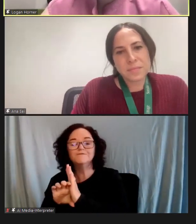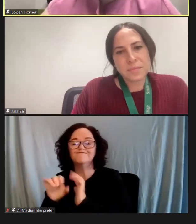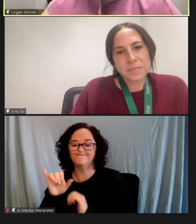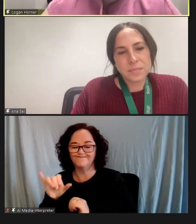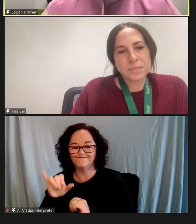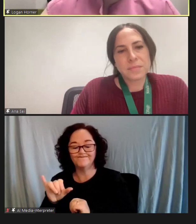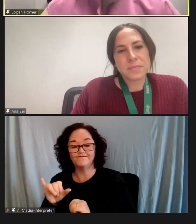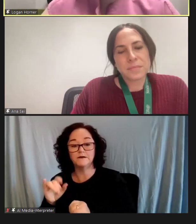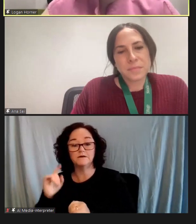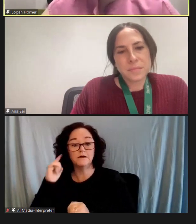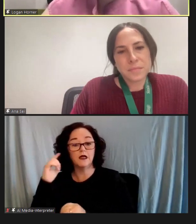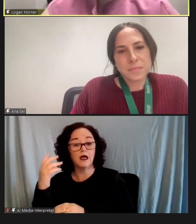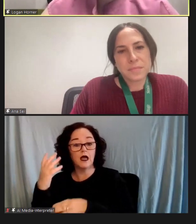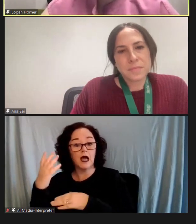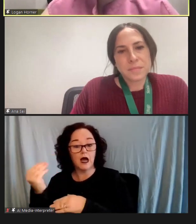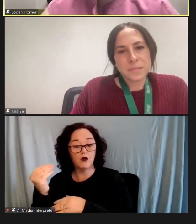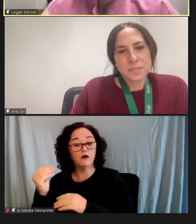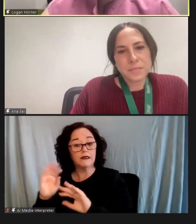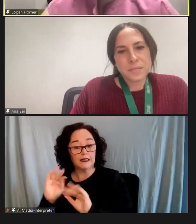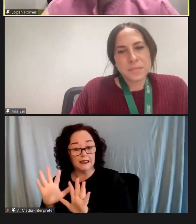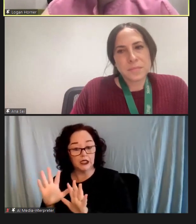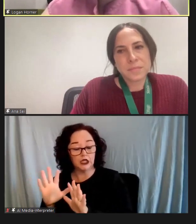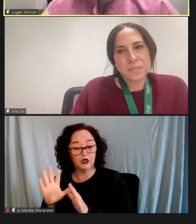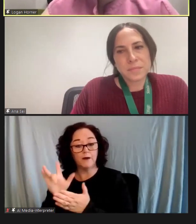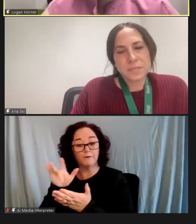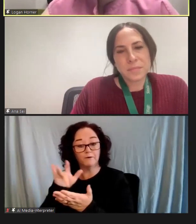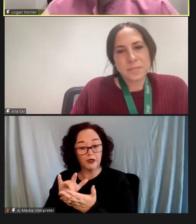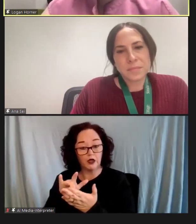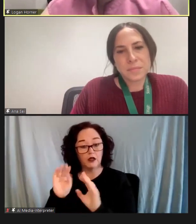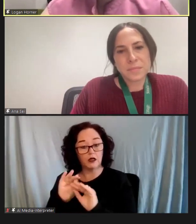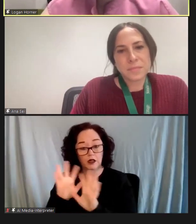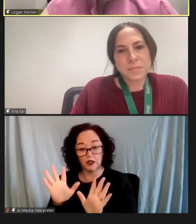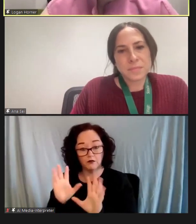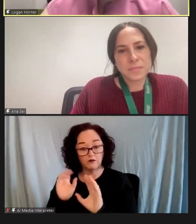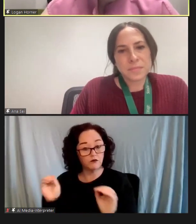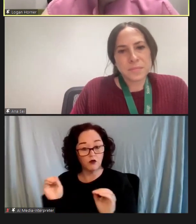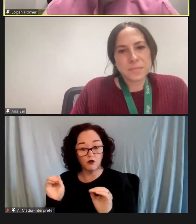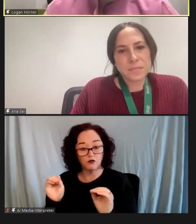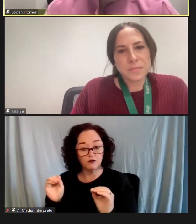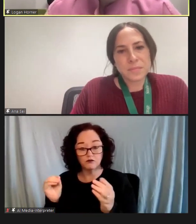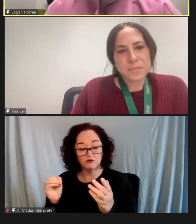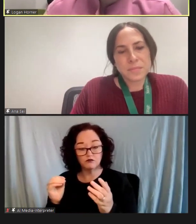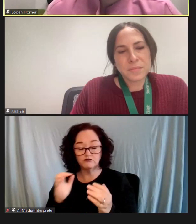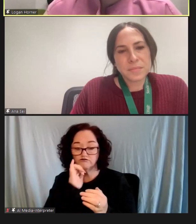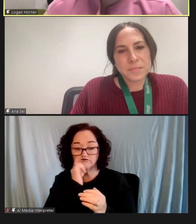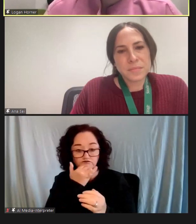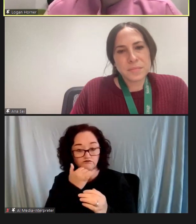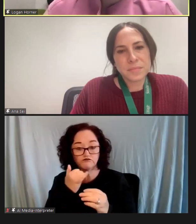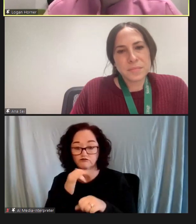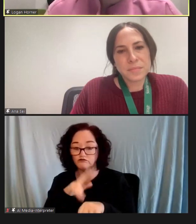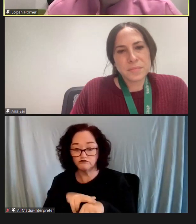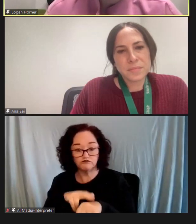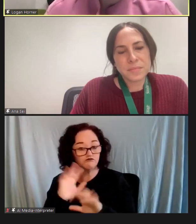clear no infection no abnormalities and you know what that